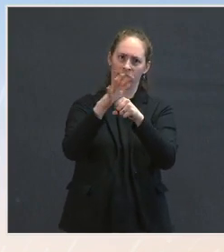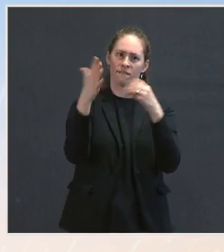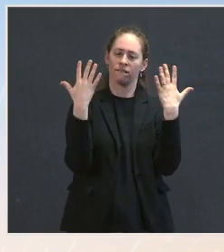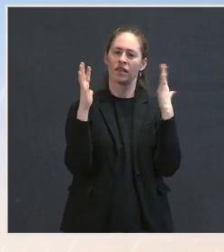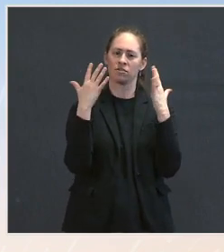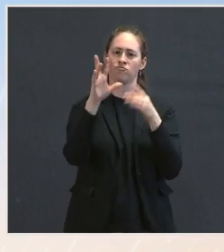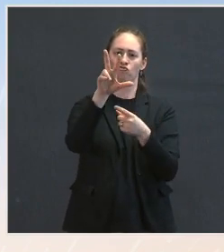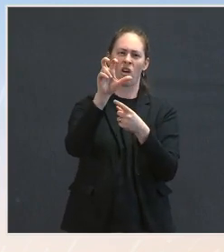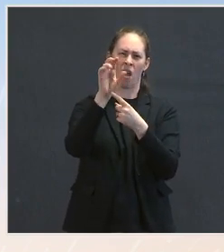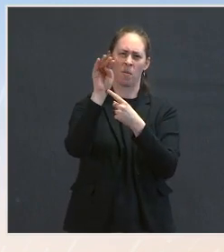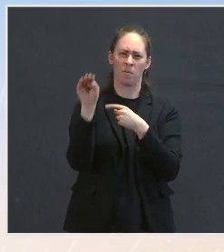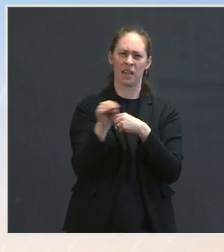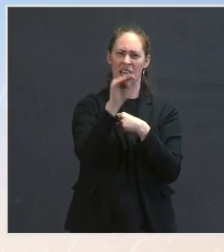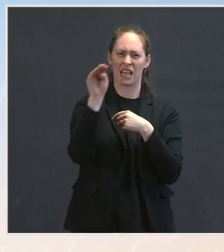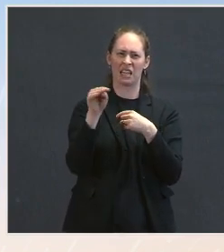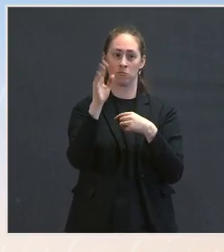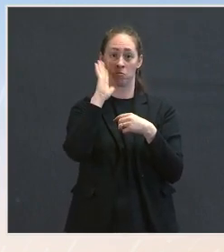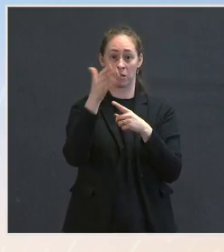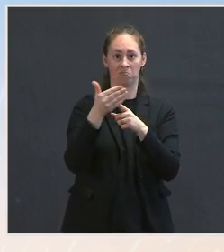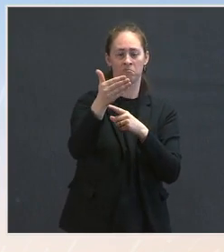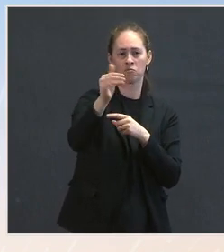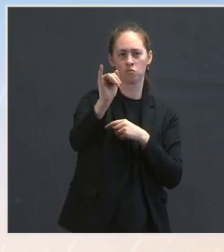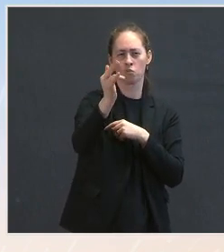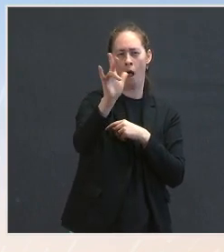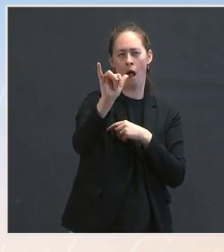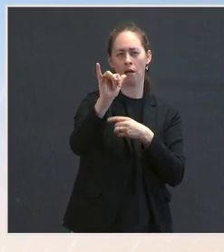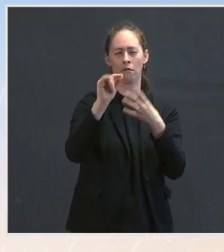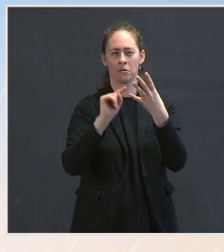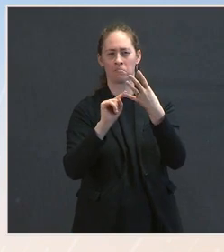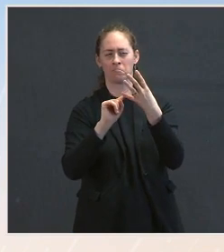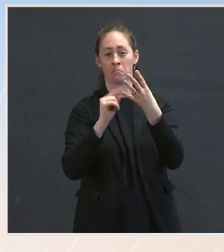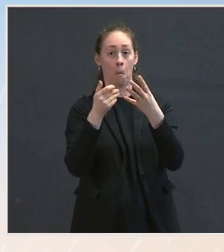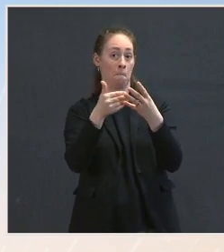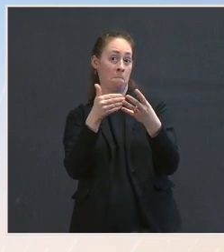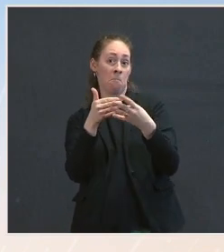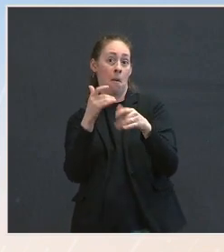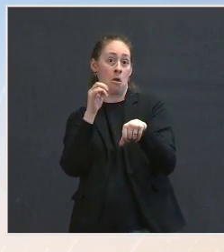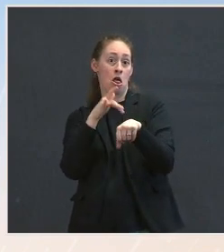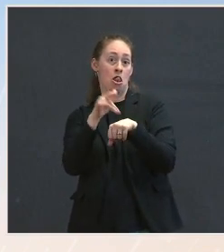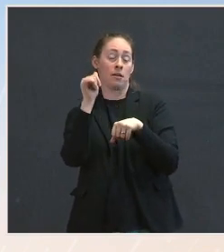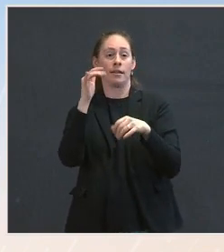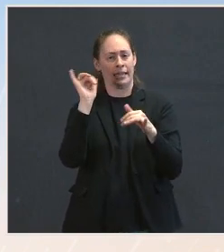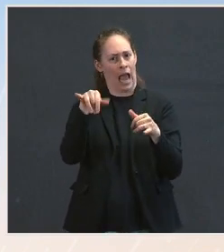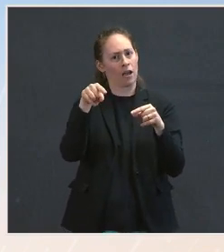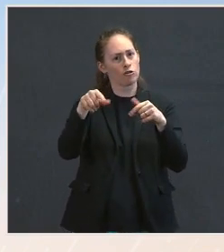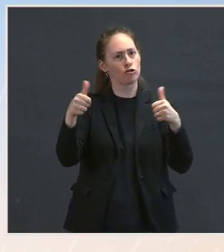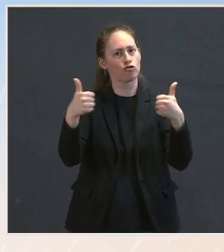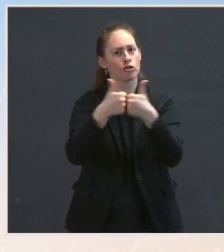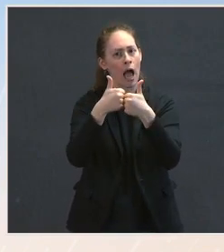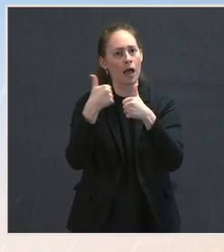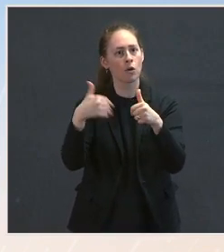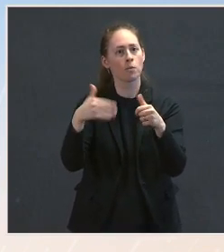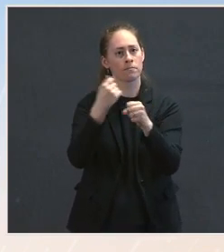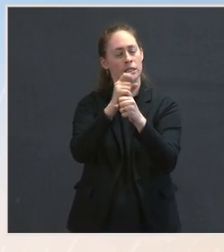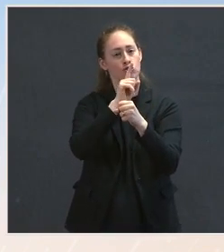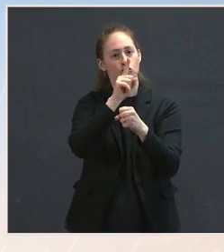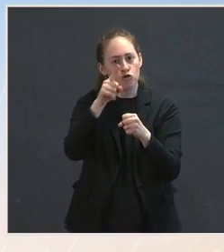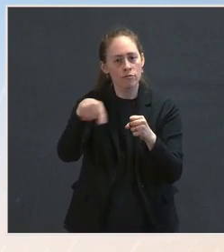or if not sooner -- that one of the challenges will be, you know, ensuring it's equitably distributed and that people who are --